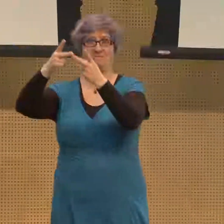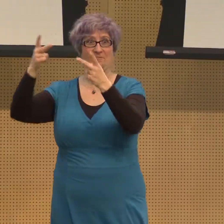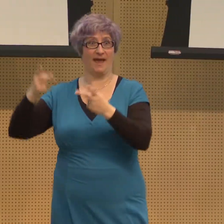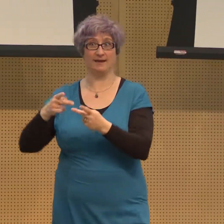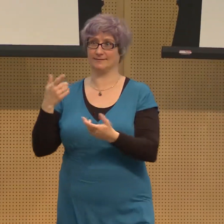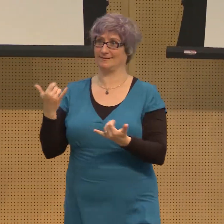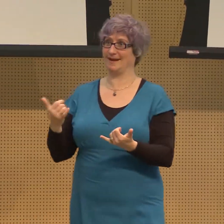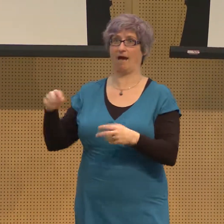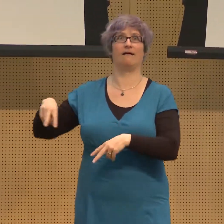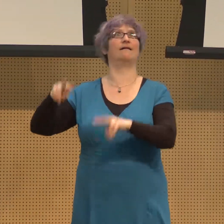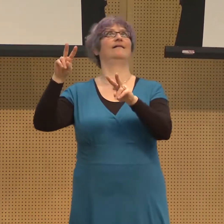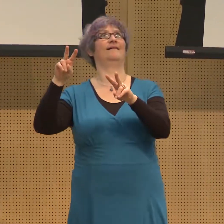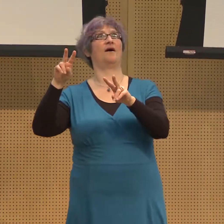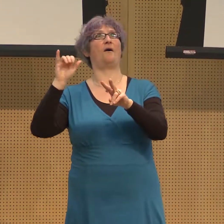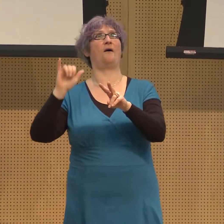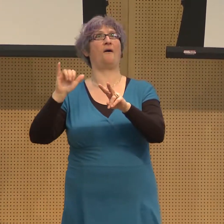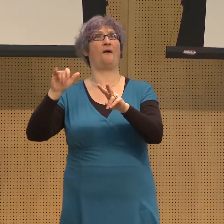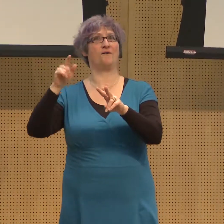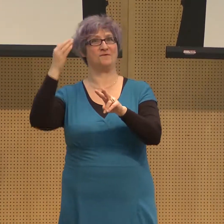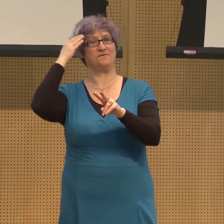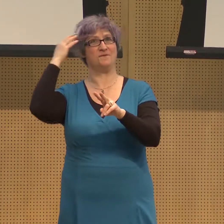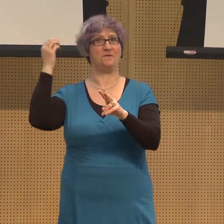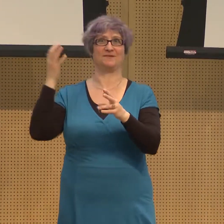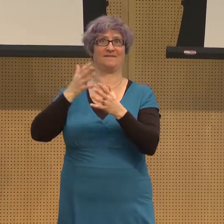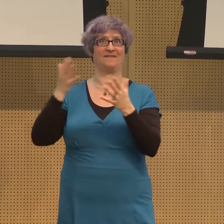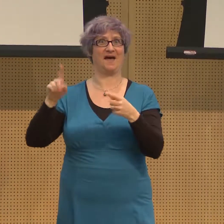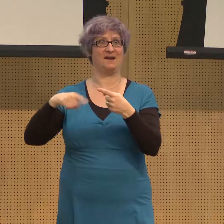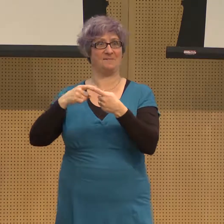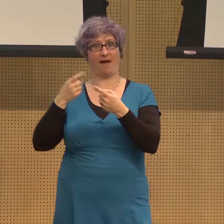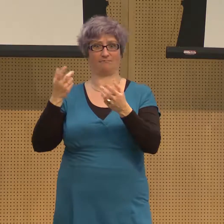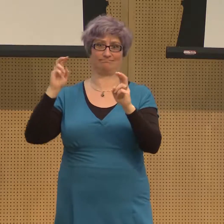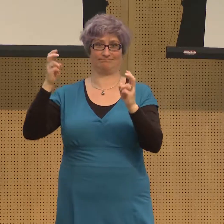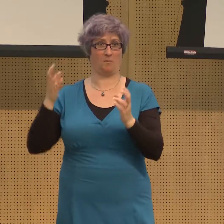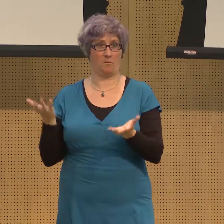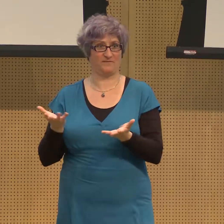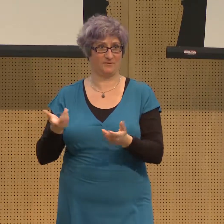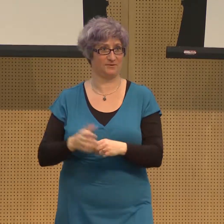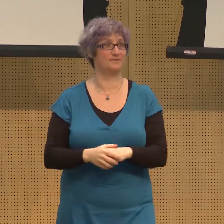and that's what's nice about it. People then get to look up to you.